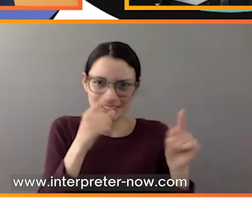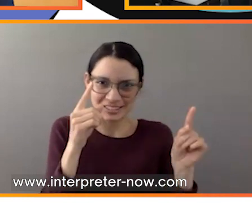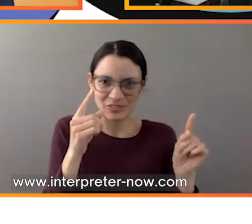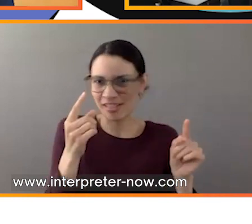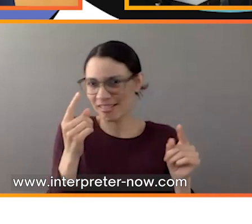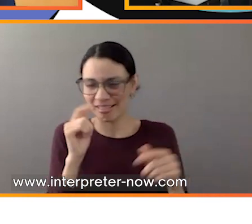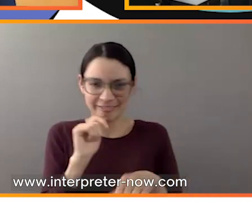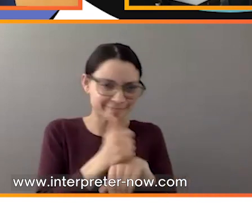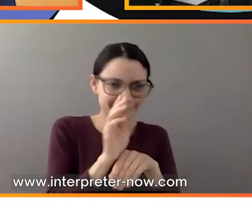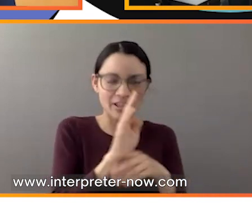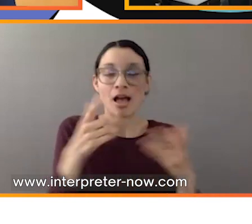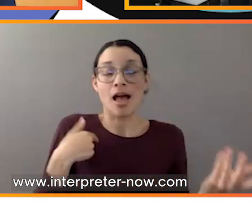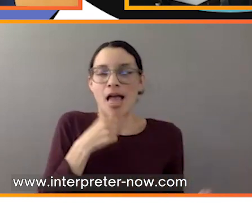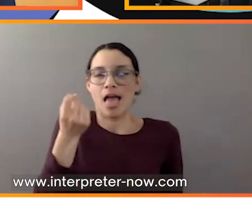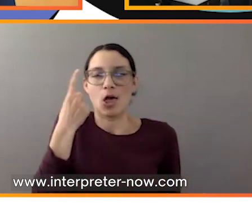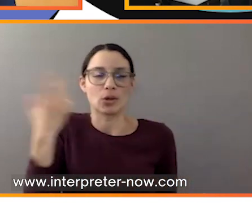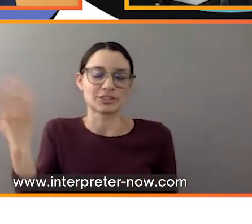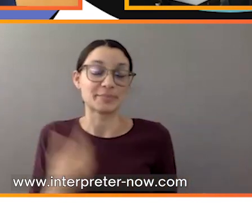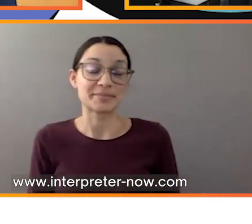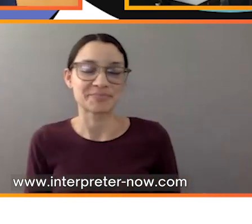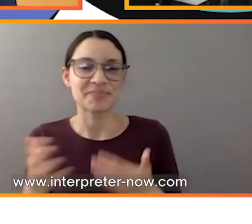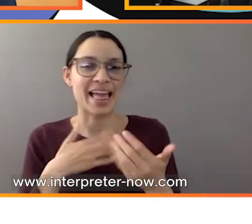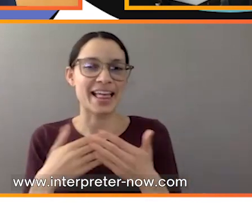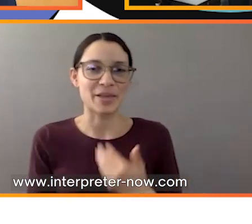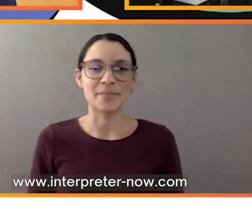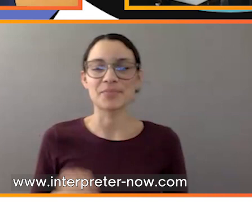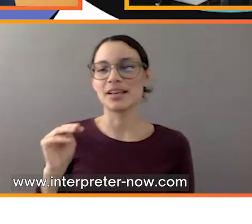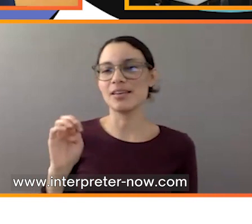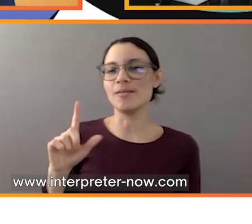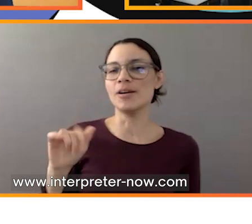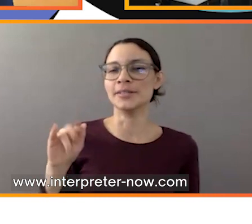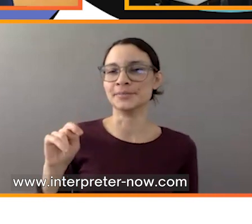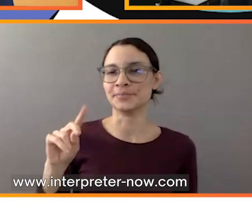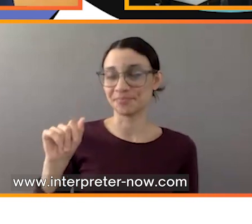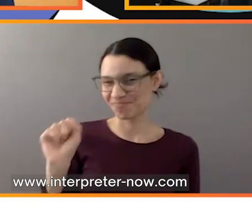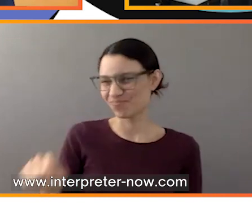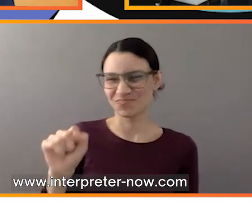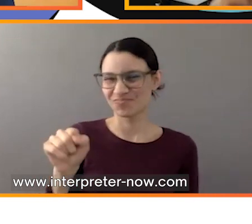companies to get investment, but they're $20,000, $10,000, $5,000.